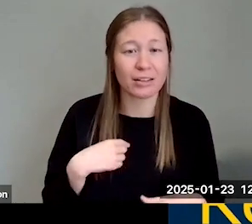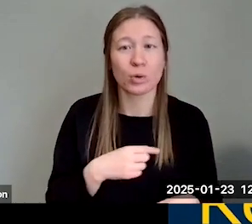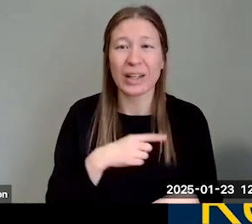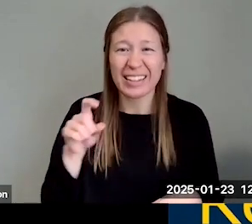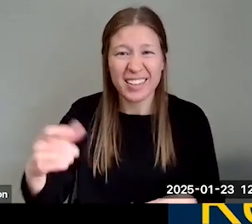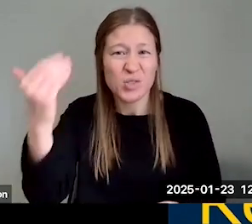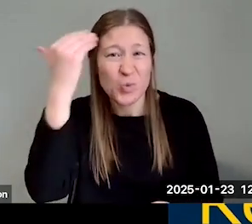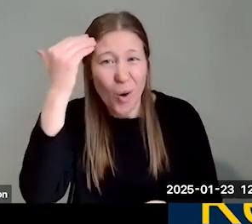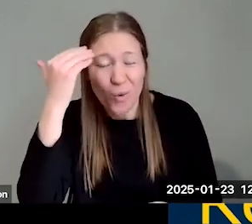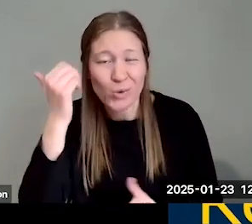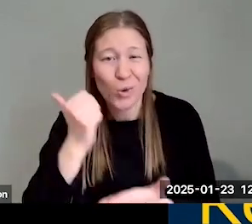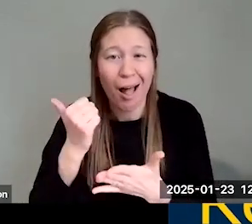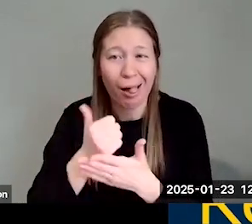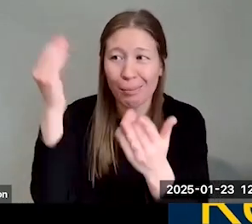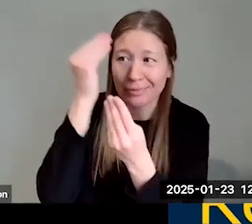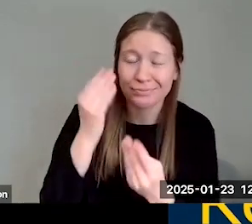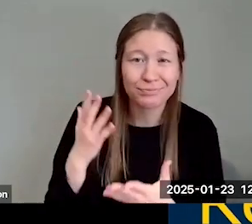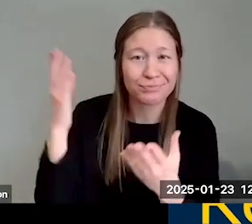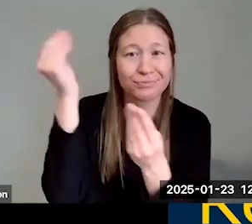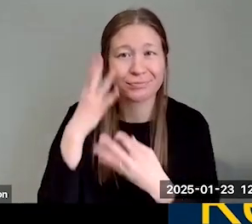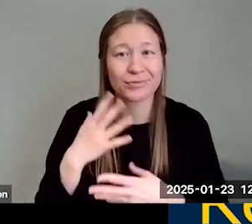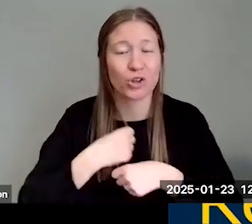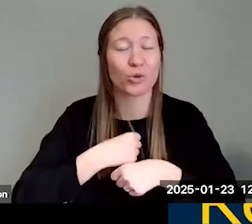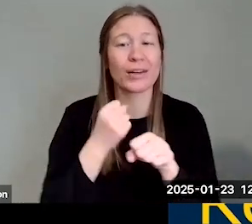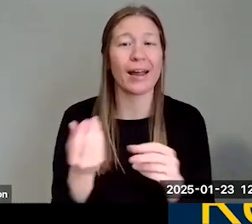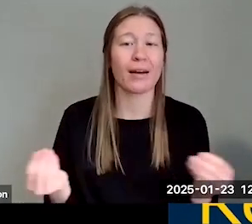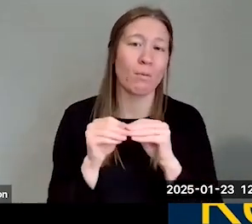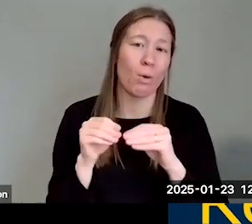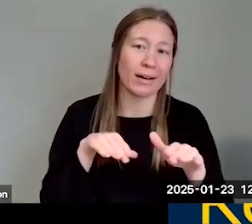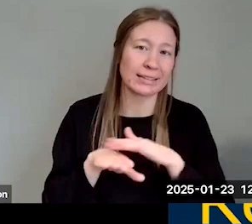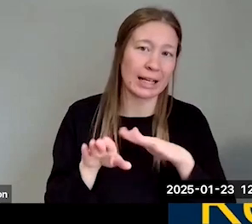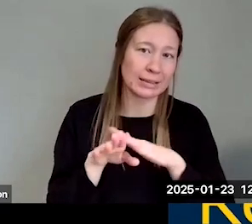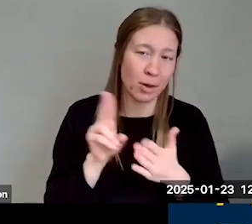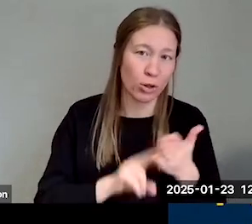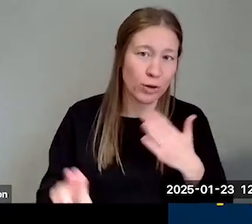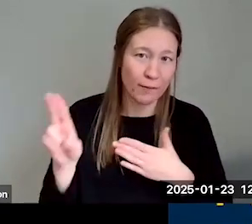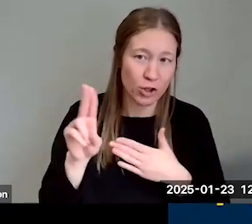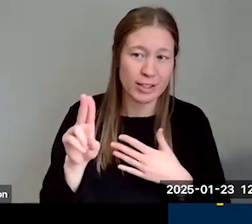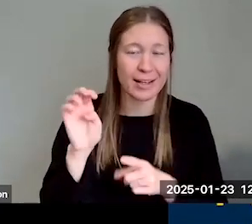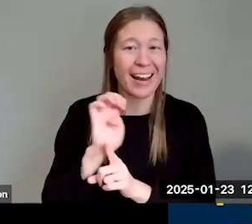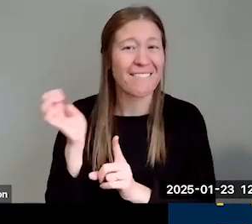and create a much more accessible university and environment for everybody.